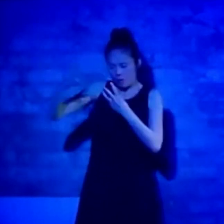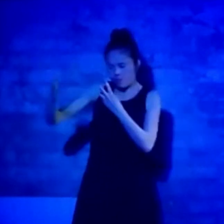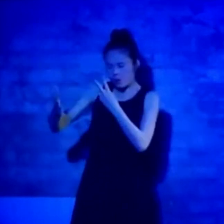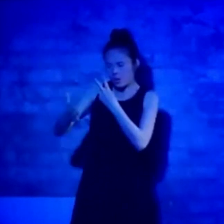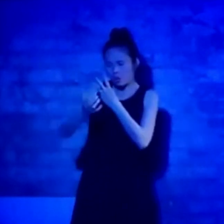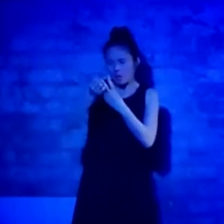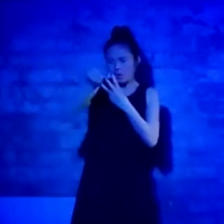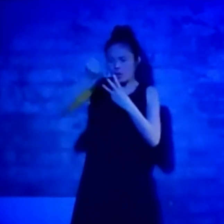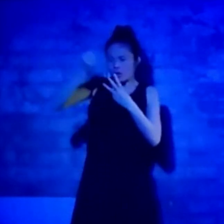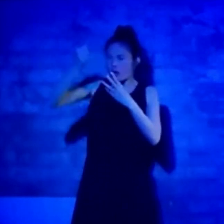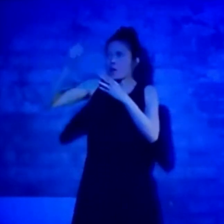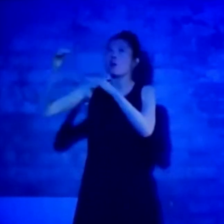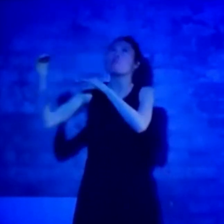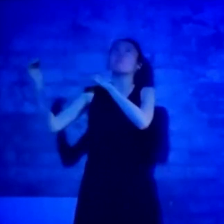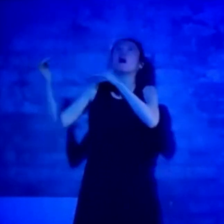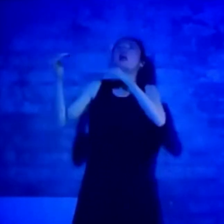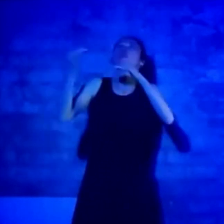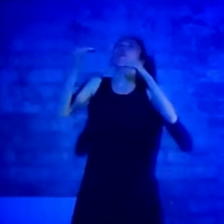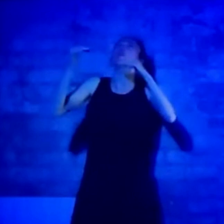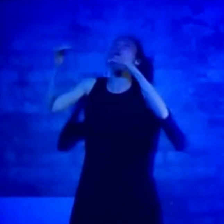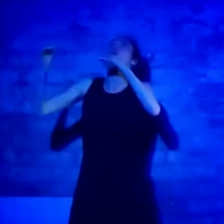Glory such as ye heavens can no longer spurn.